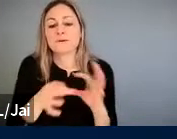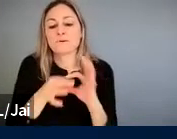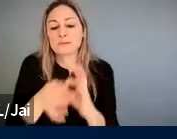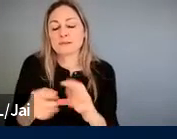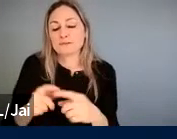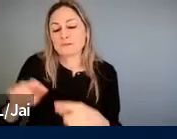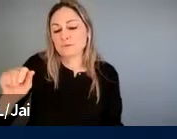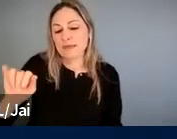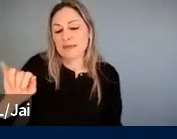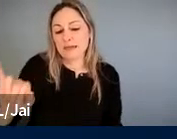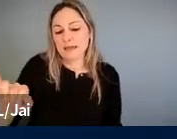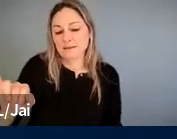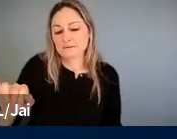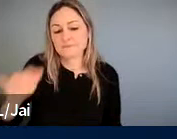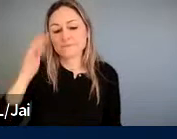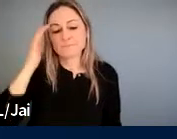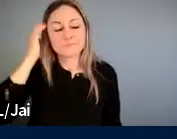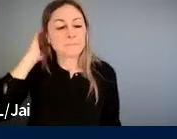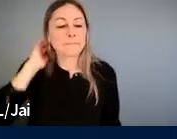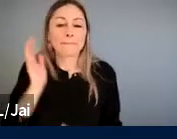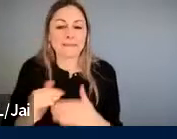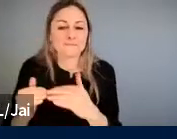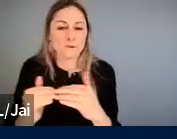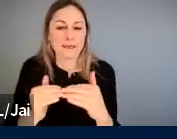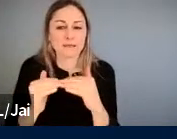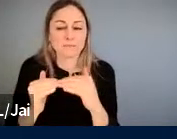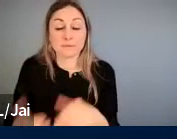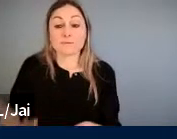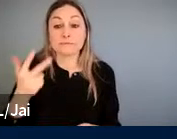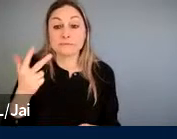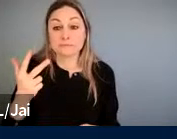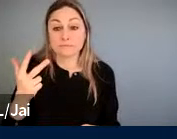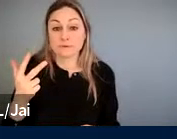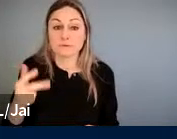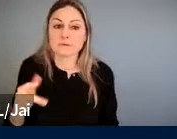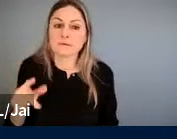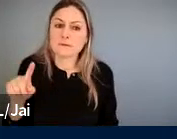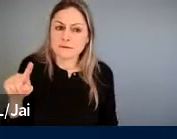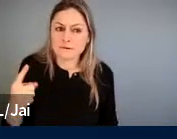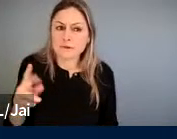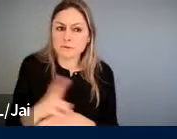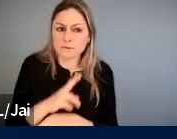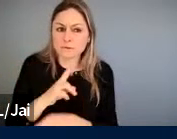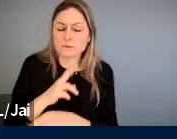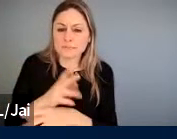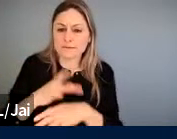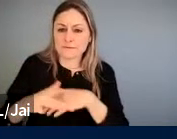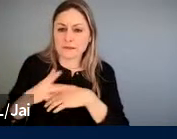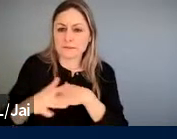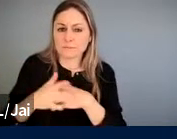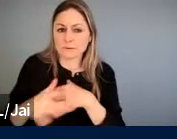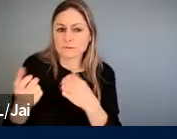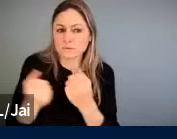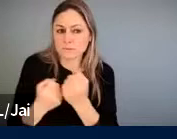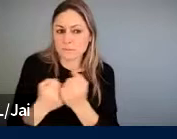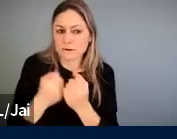key recommendations that we have today, and the first is use the available support to you. So that